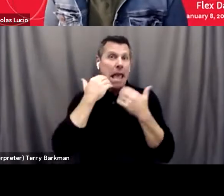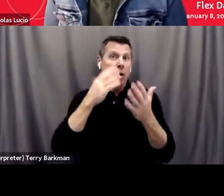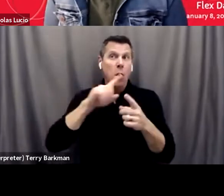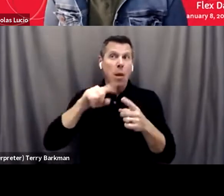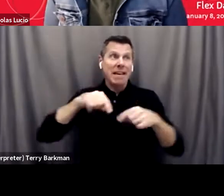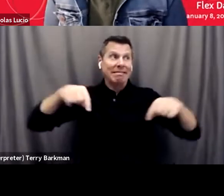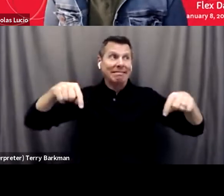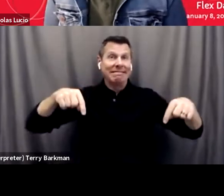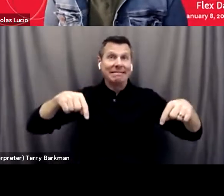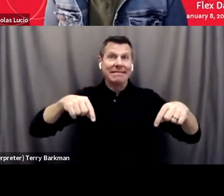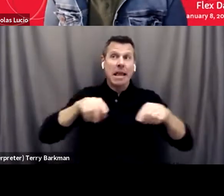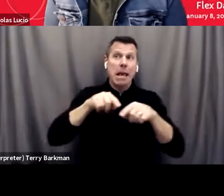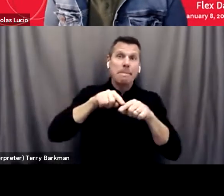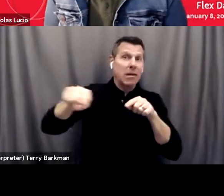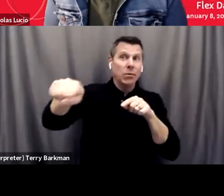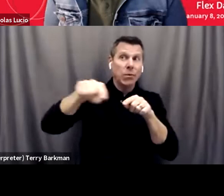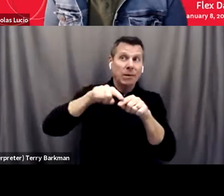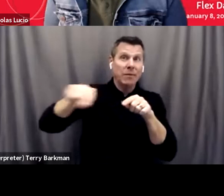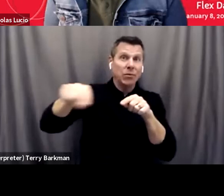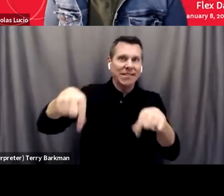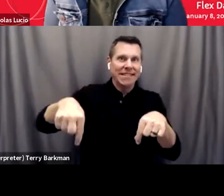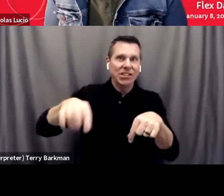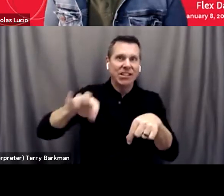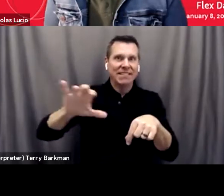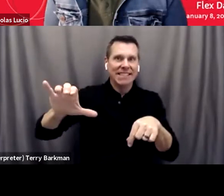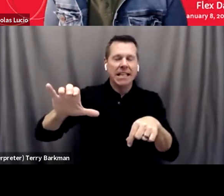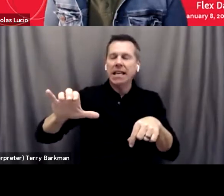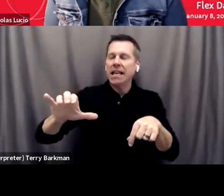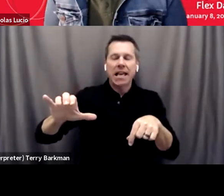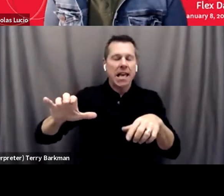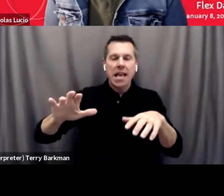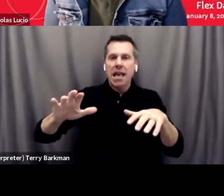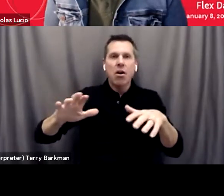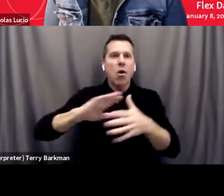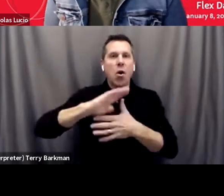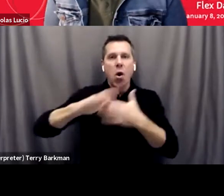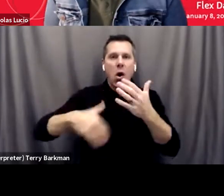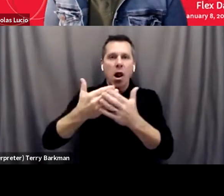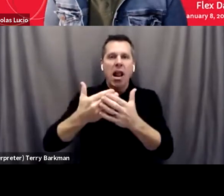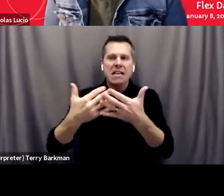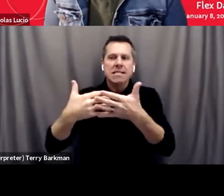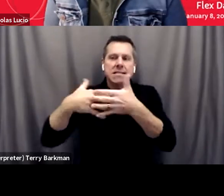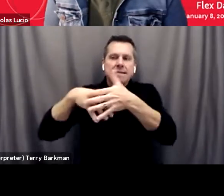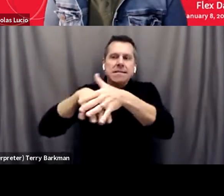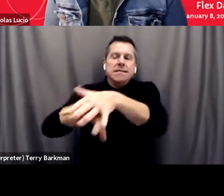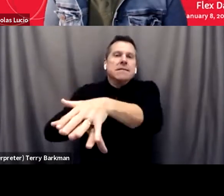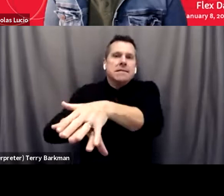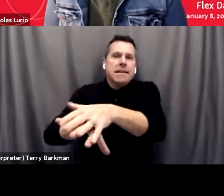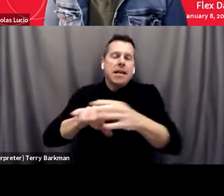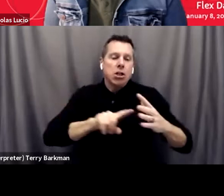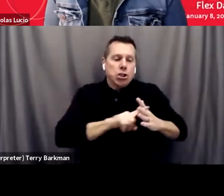know about pathways at Fresno City College is every detail about how the integration in the beginning of pathways started at this campus.